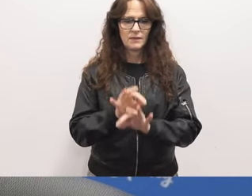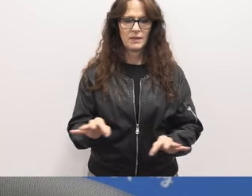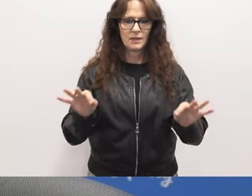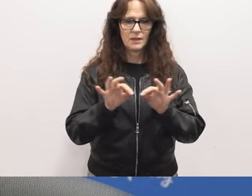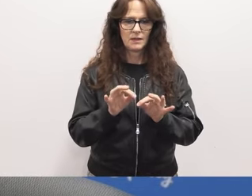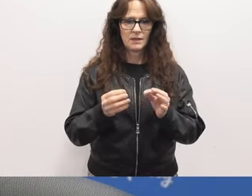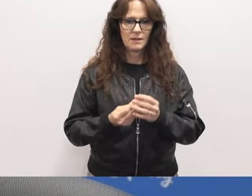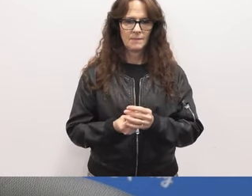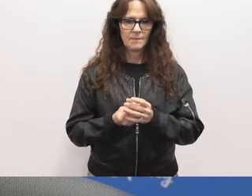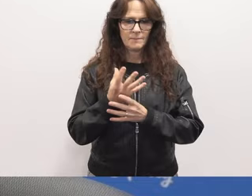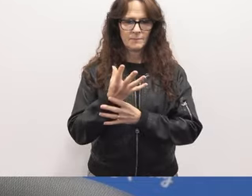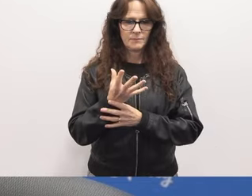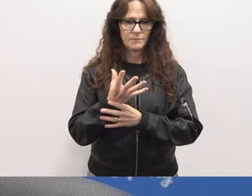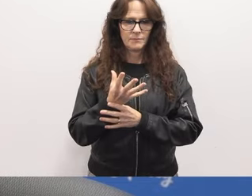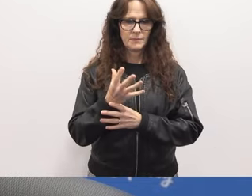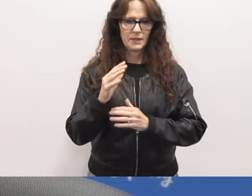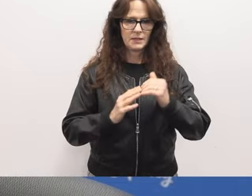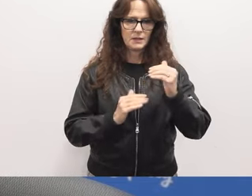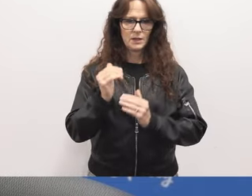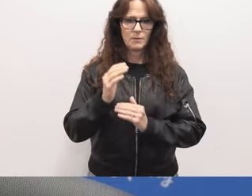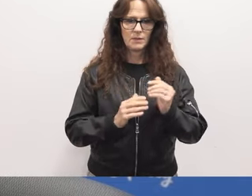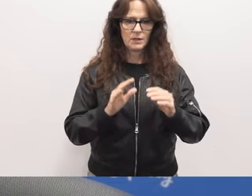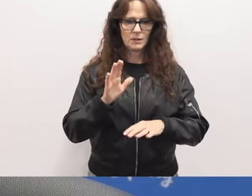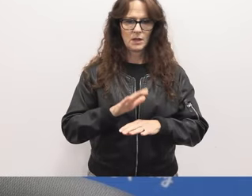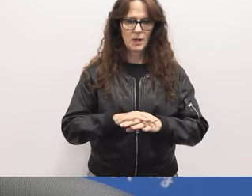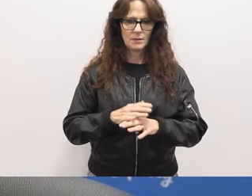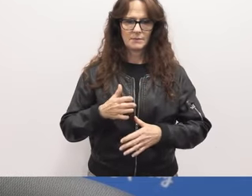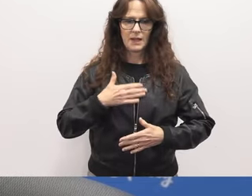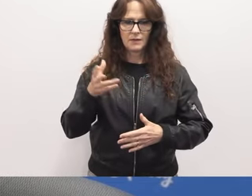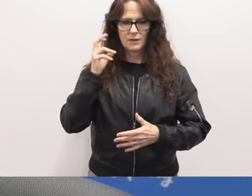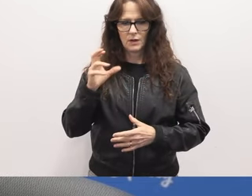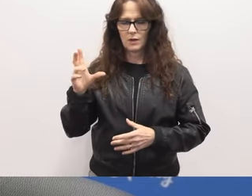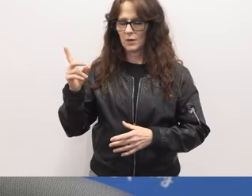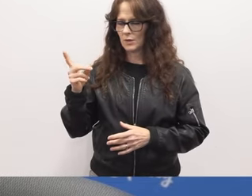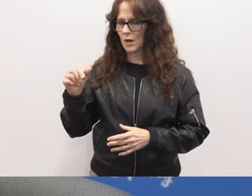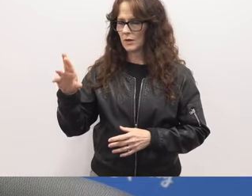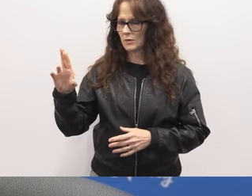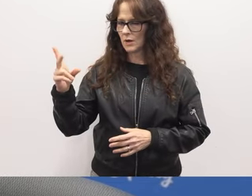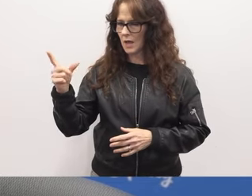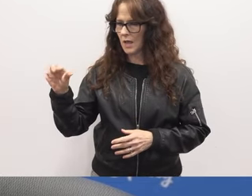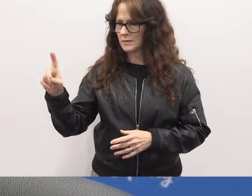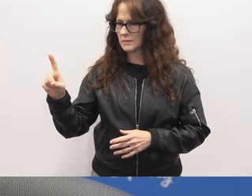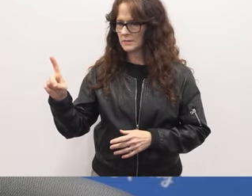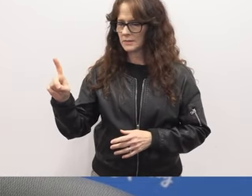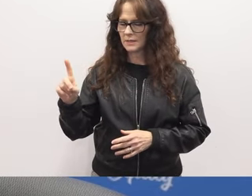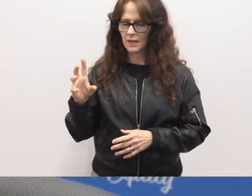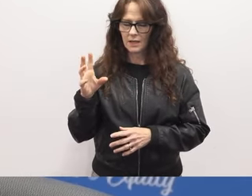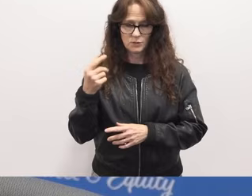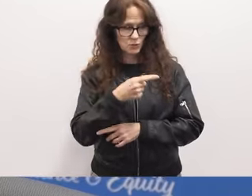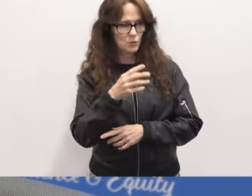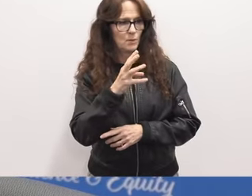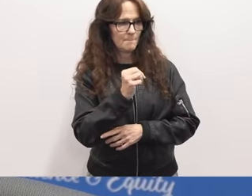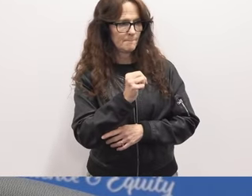to build on, and I'm glad to hear from Dr. Lund and for you, Mr. Moskovitz, that we're also thinking about how do we leverage